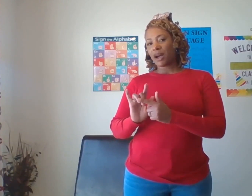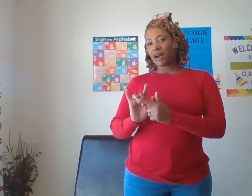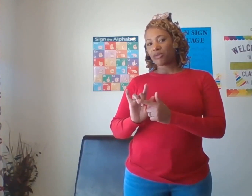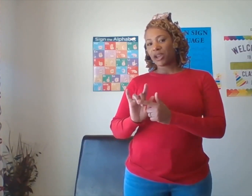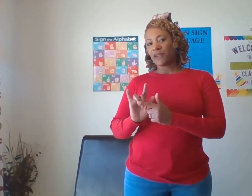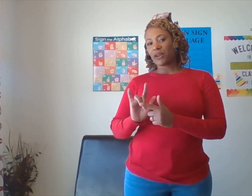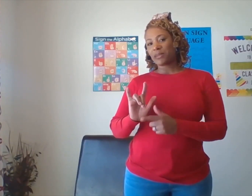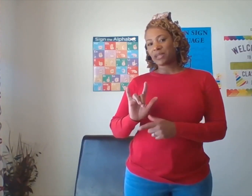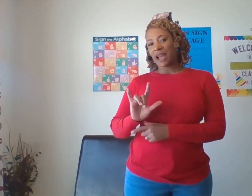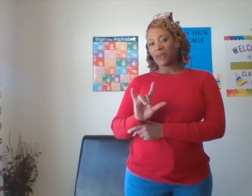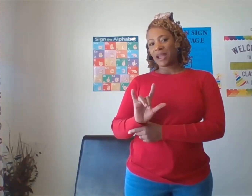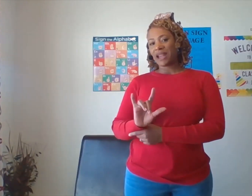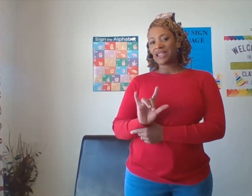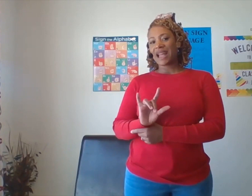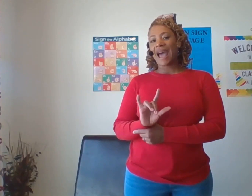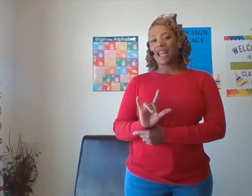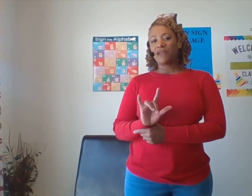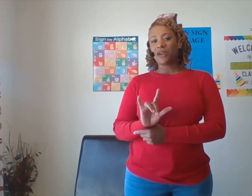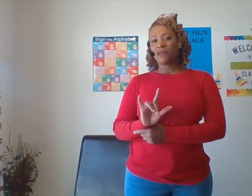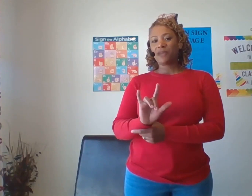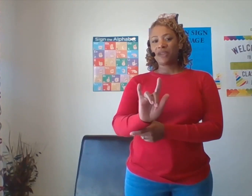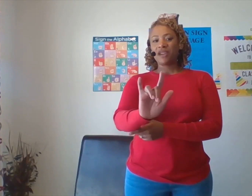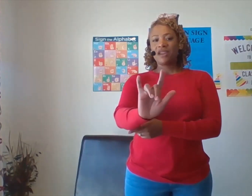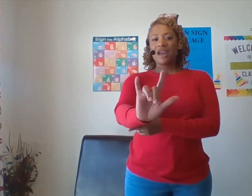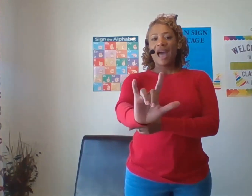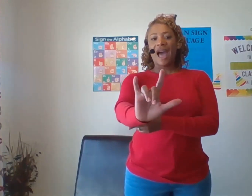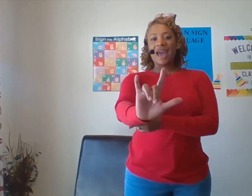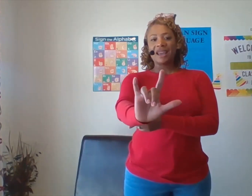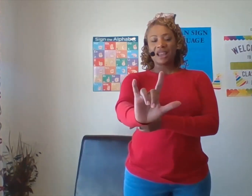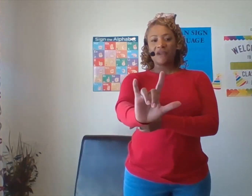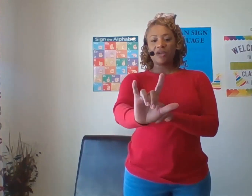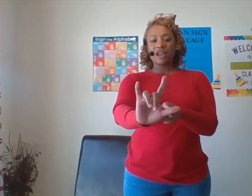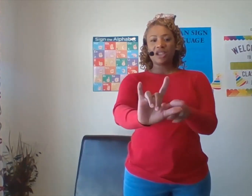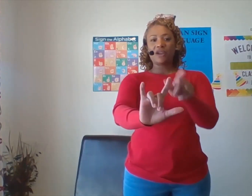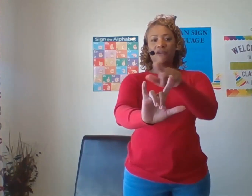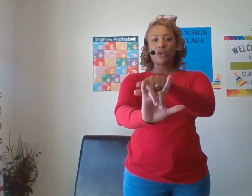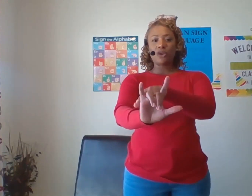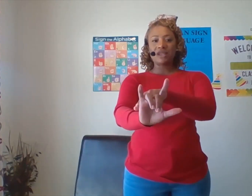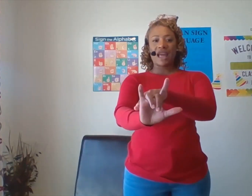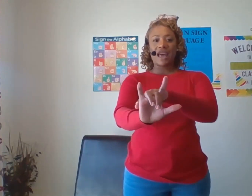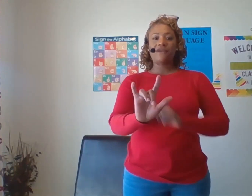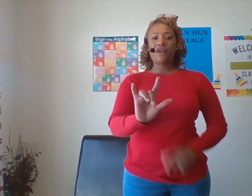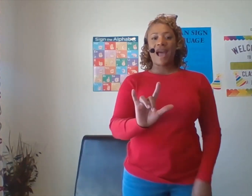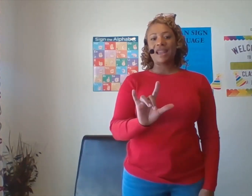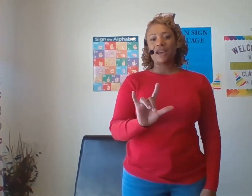finger comes down and it's I love you I love you that's the full sign for I love